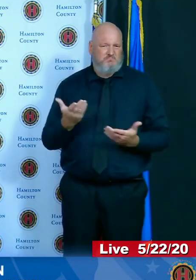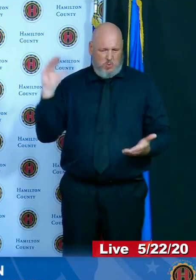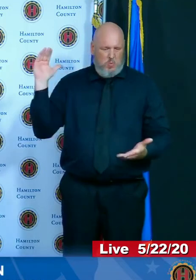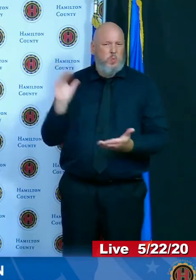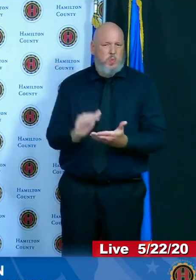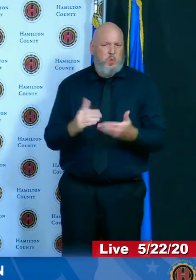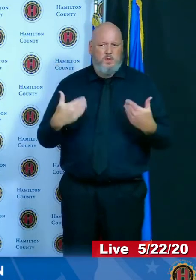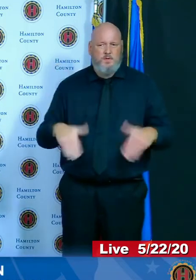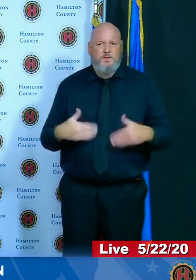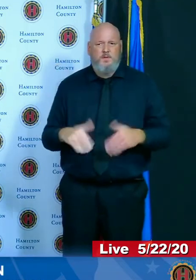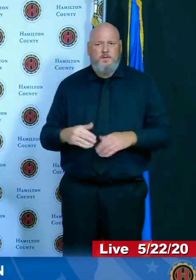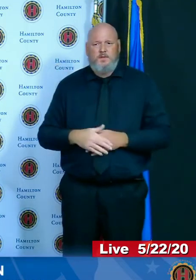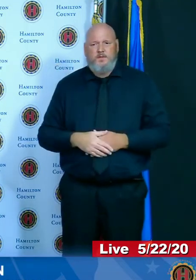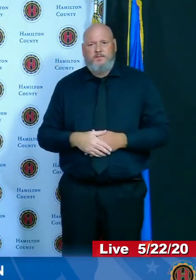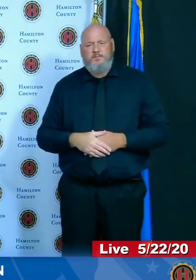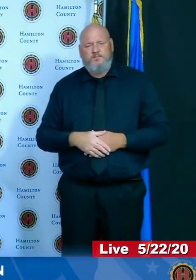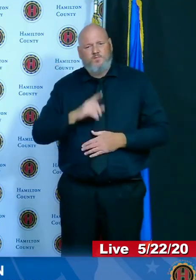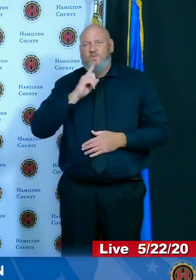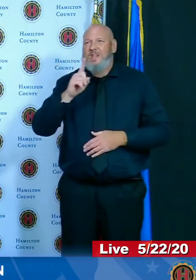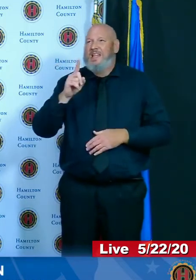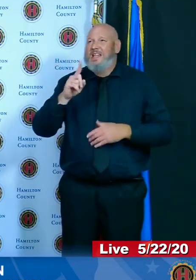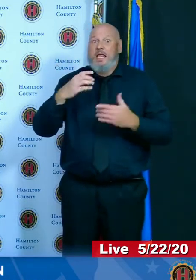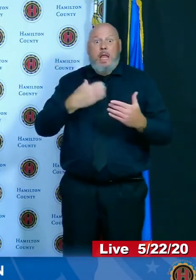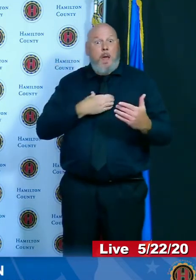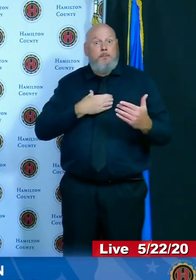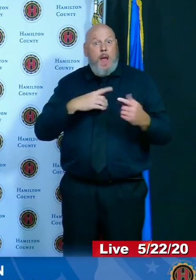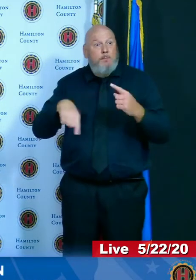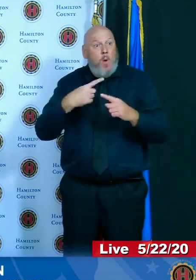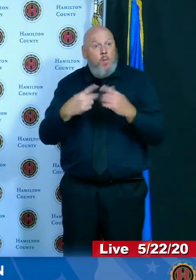different types of businesses not just restaurants we're getting complaints on